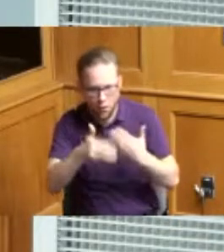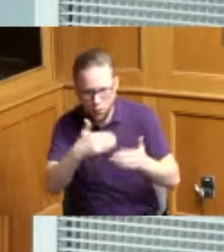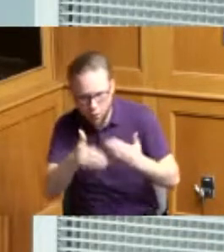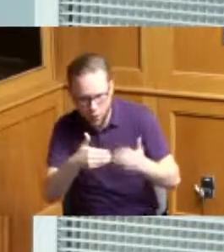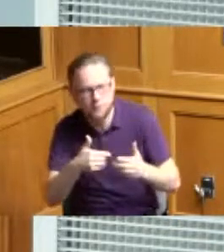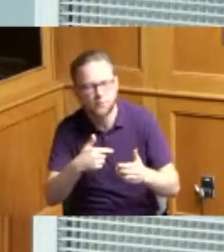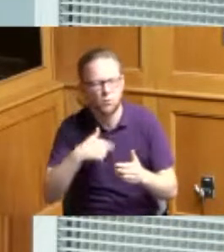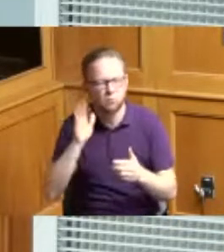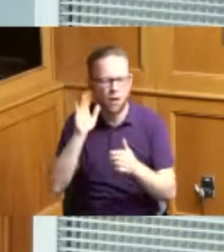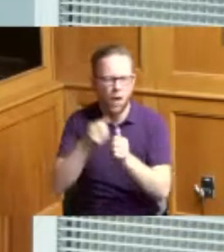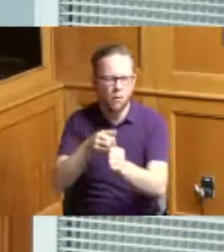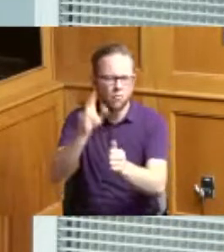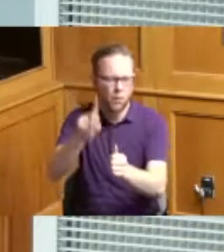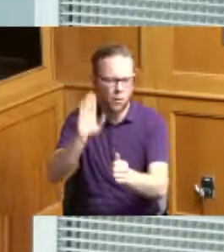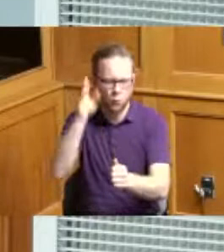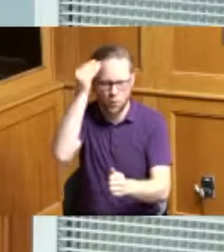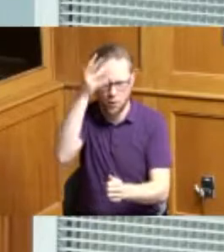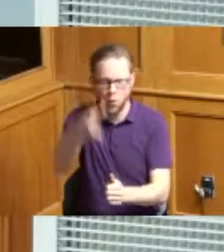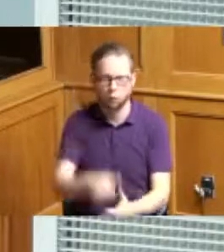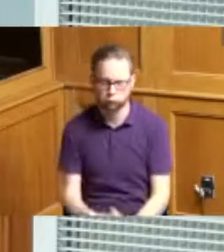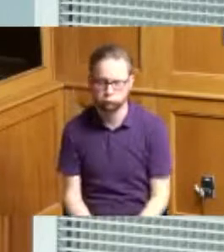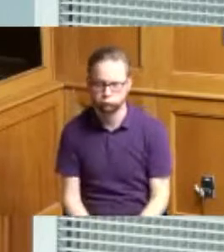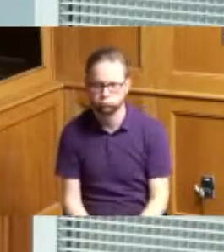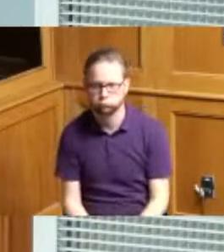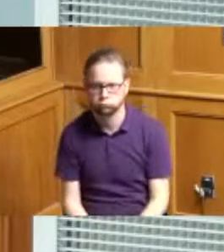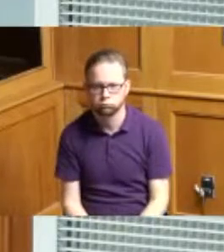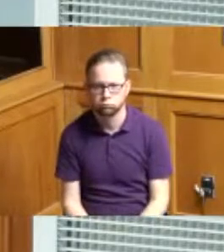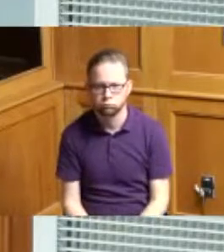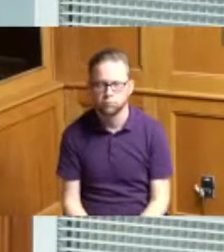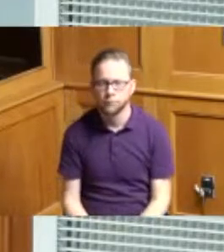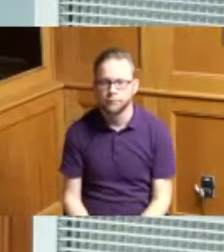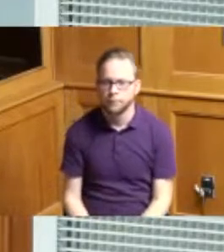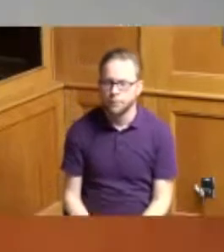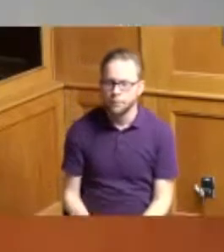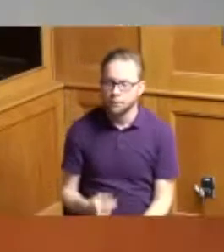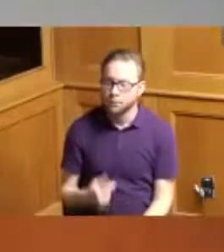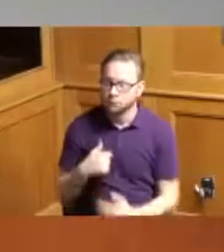will follow up and get you that information thanks yeah and I appreciate the emphasis you're putting